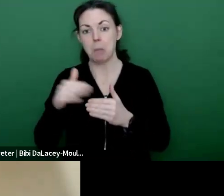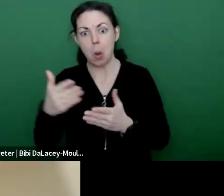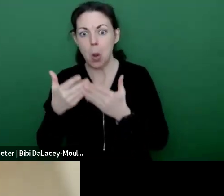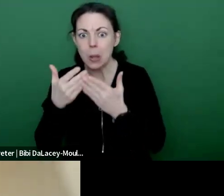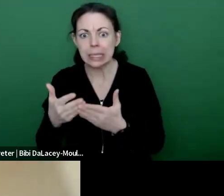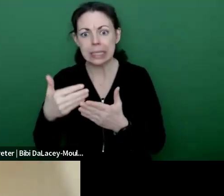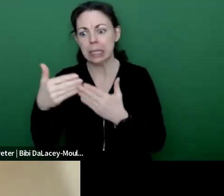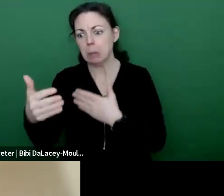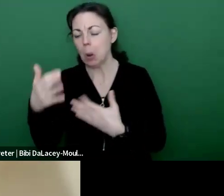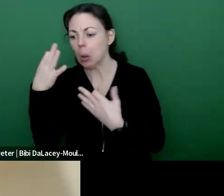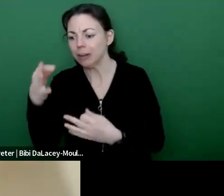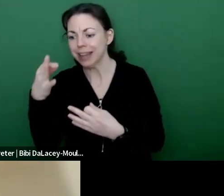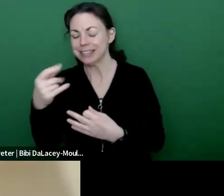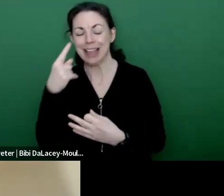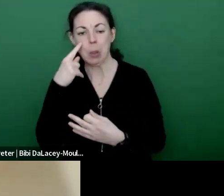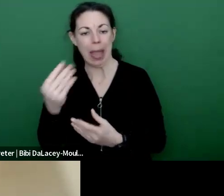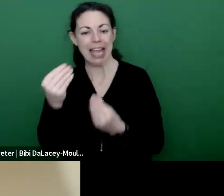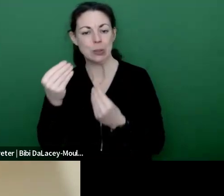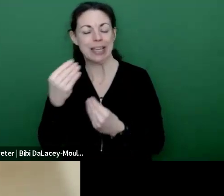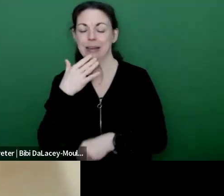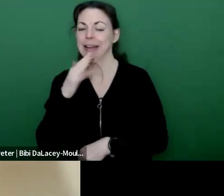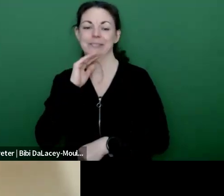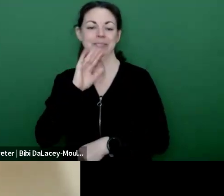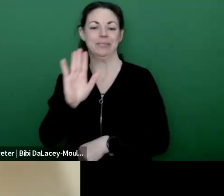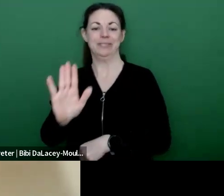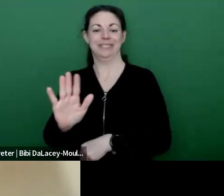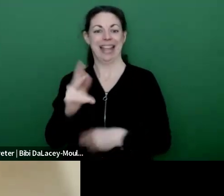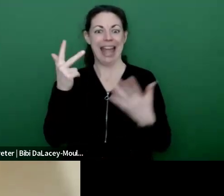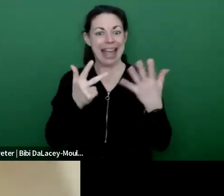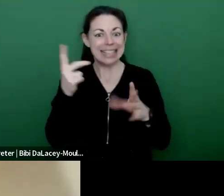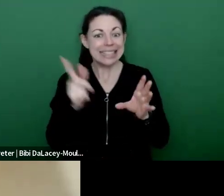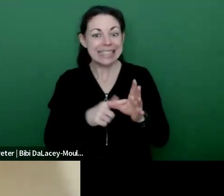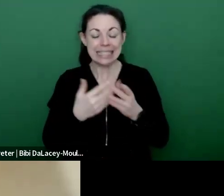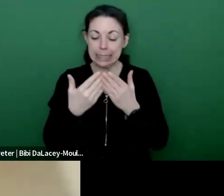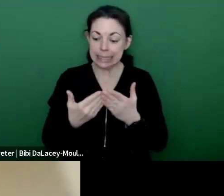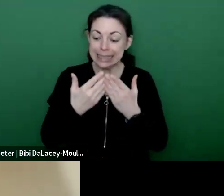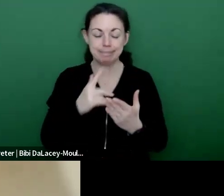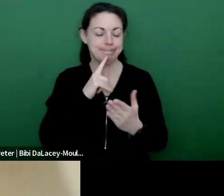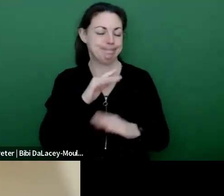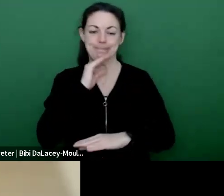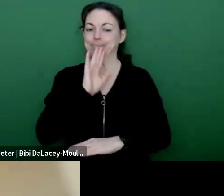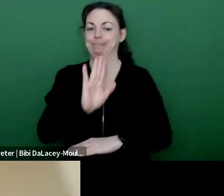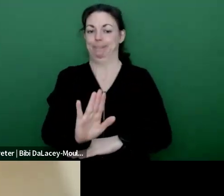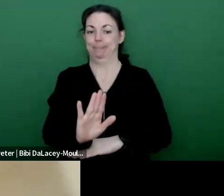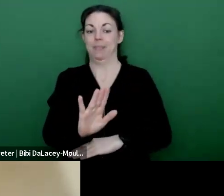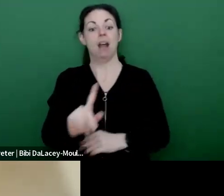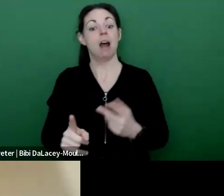"I'm done with education," after sort of 18 years of that. But one that popped up that looked really interesting to me